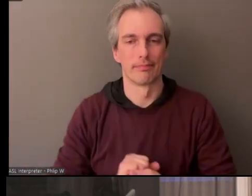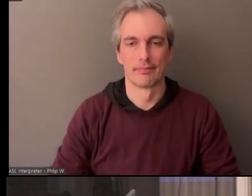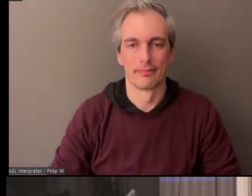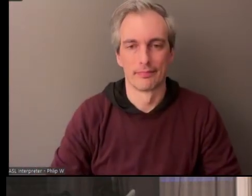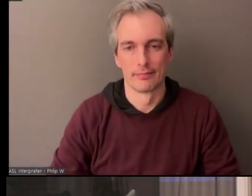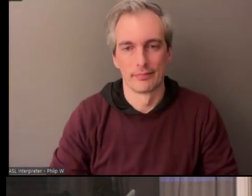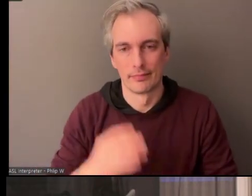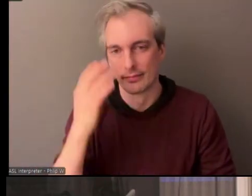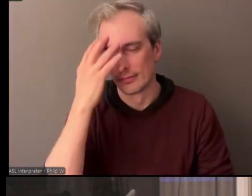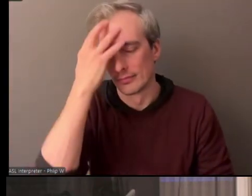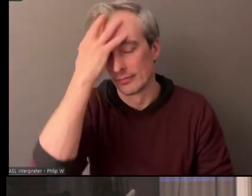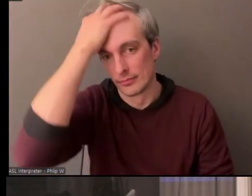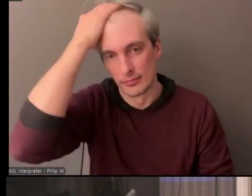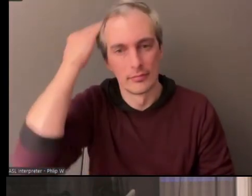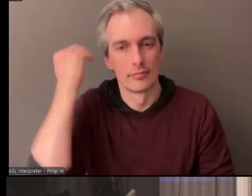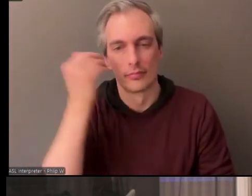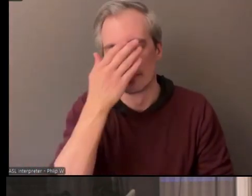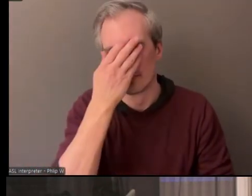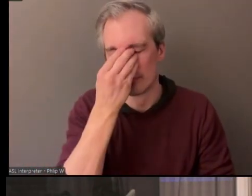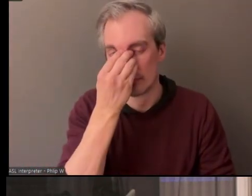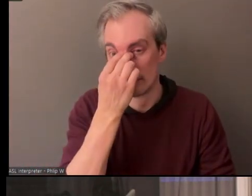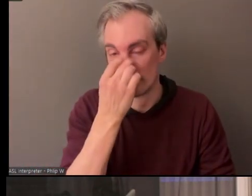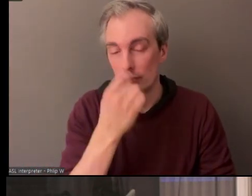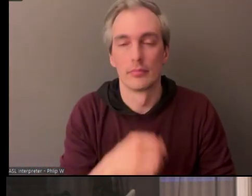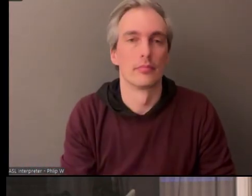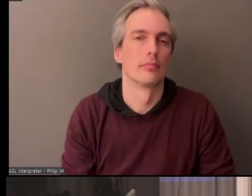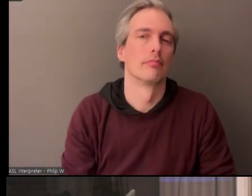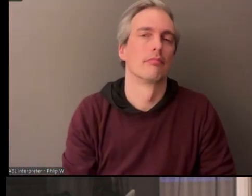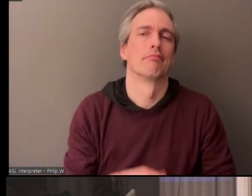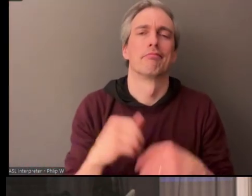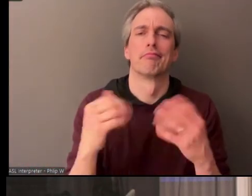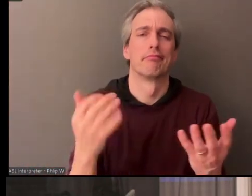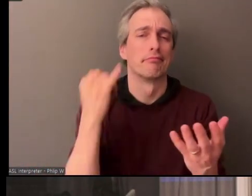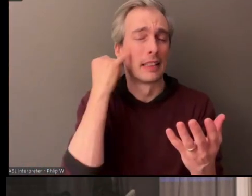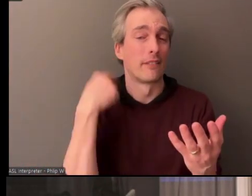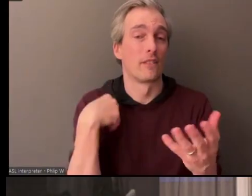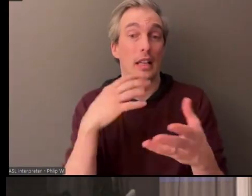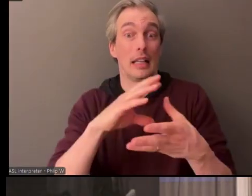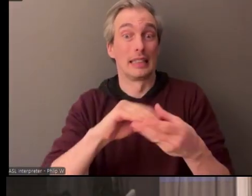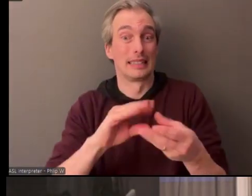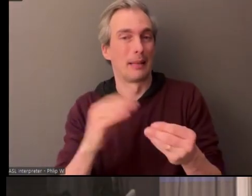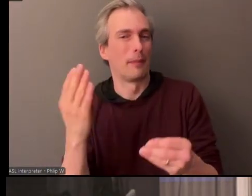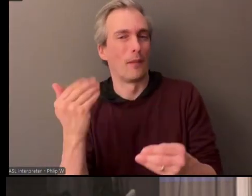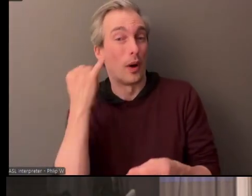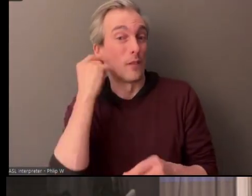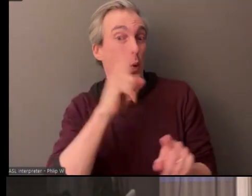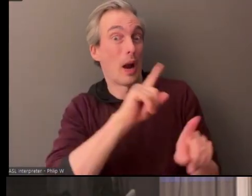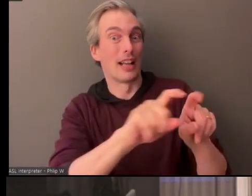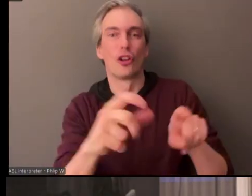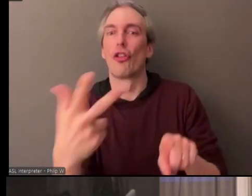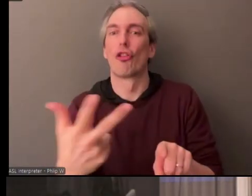As I said before, if you ask three accessibility experts, you'll get nine opinions. So this next exercise might be a mistake, but we're gonna try it anyway.